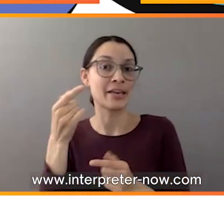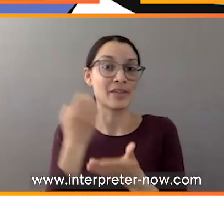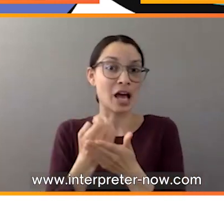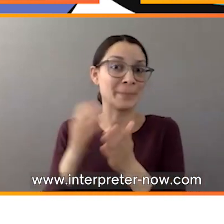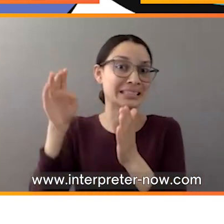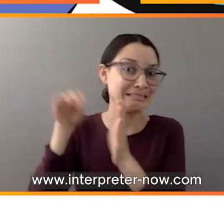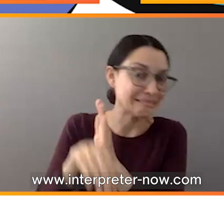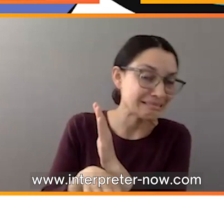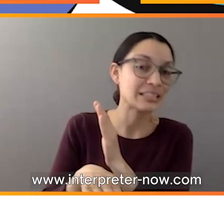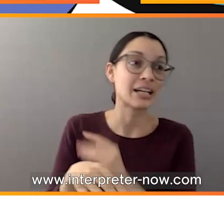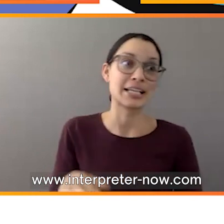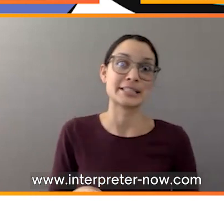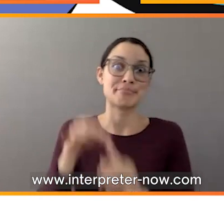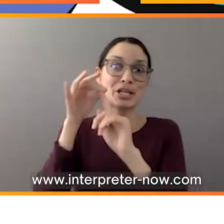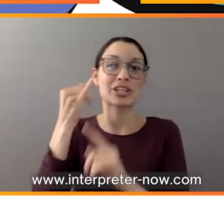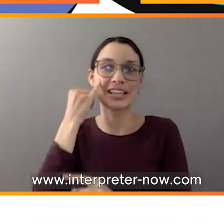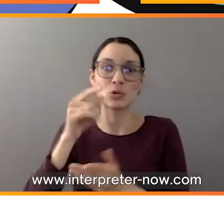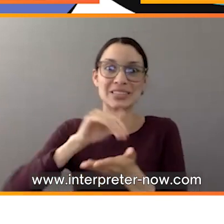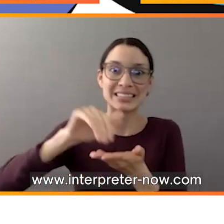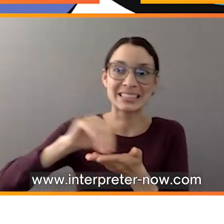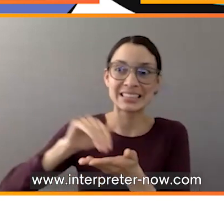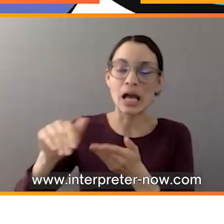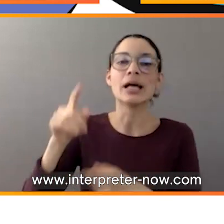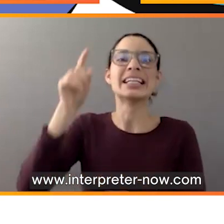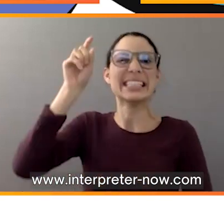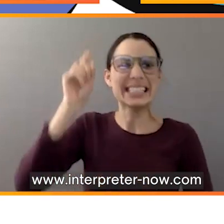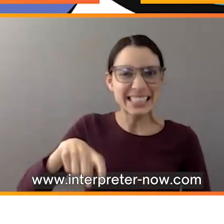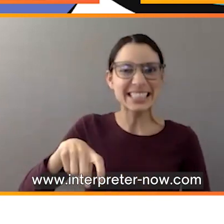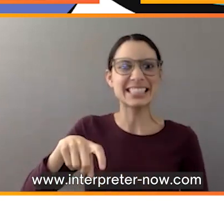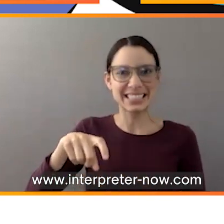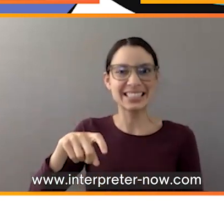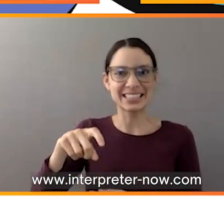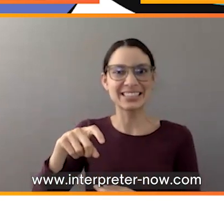That is, I think, the shift that still needs to happen.